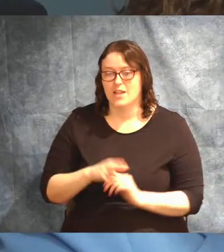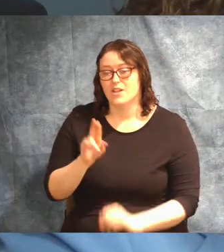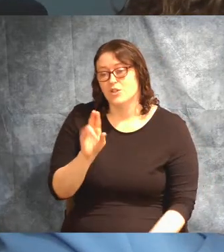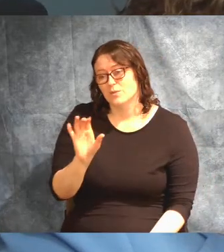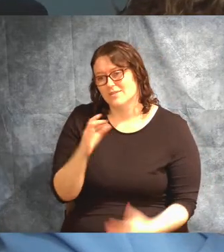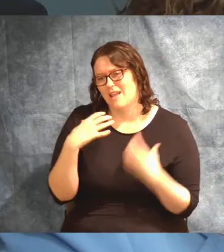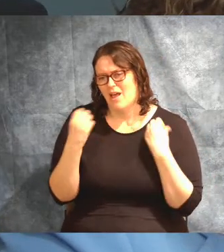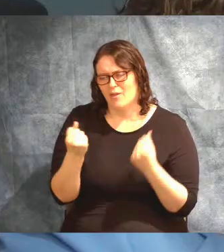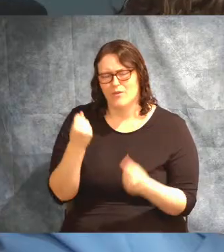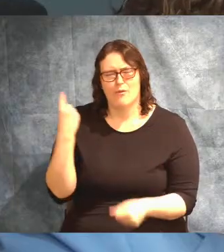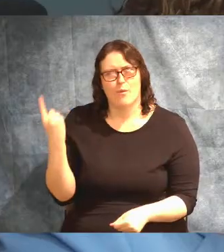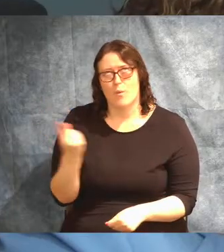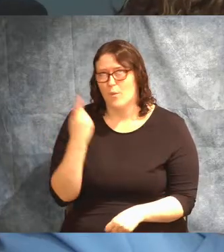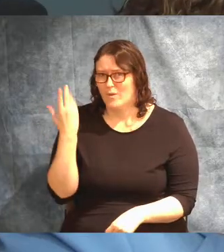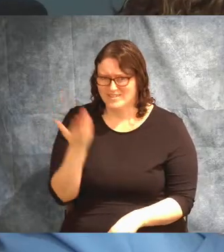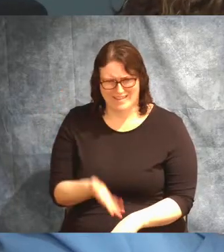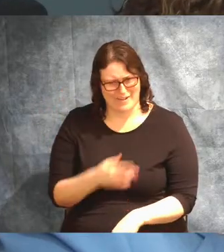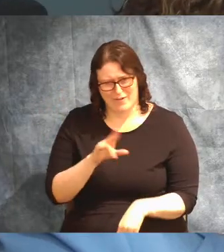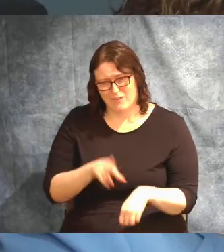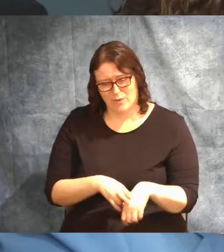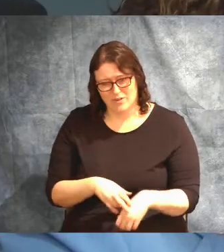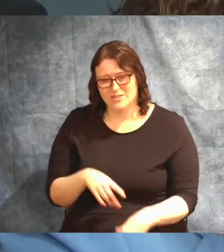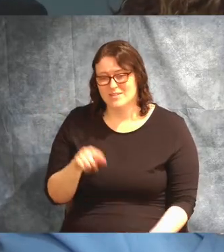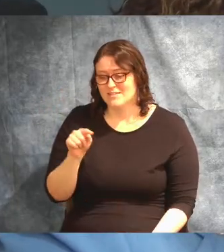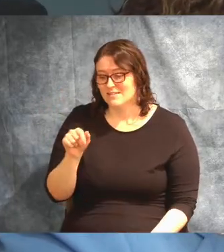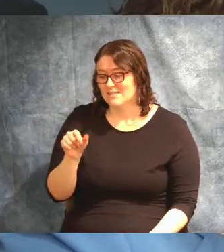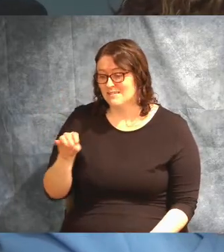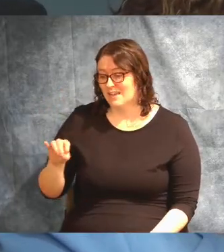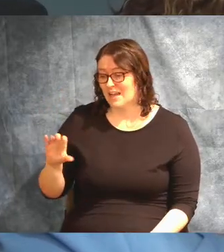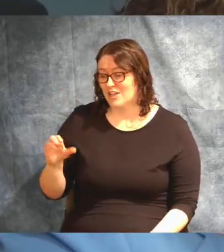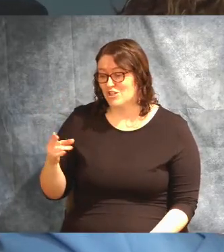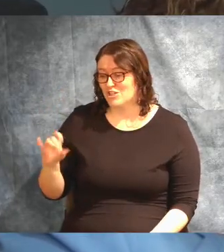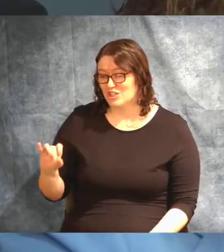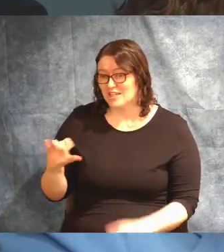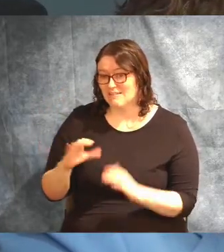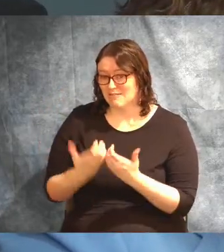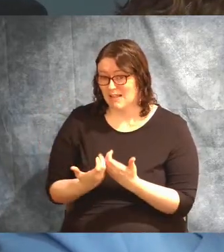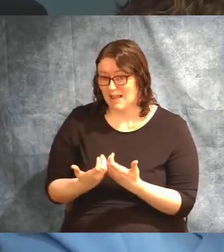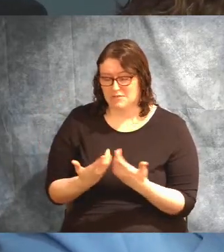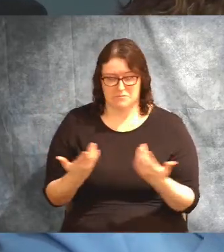always there as well as a Tai Chi class sponsored by council. I didn't know Tai Chi was helping